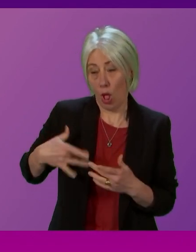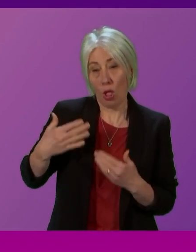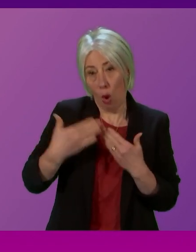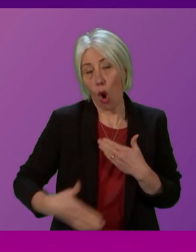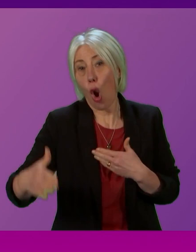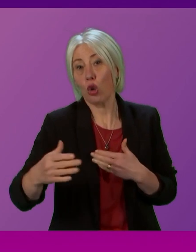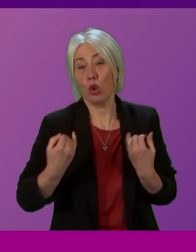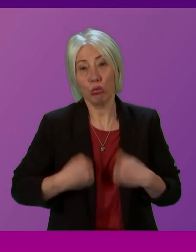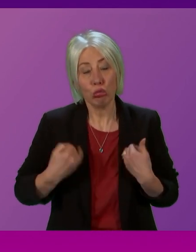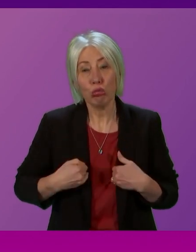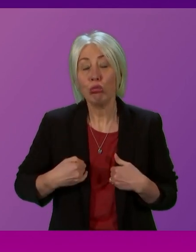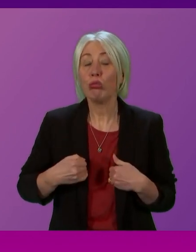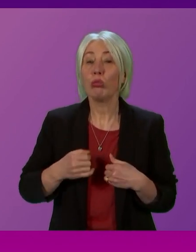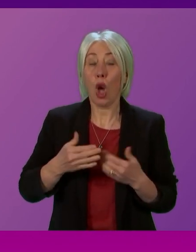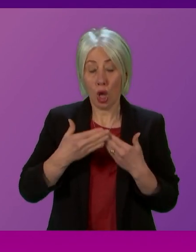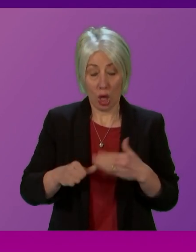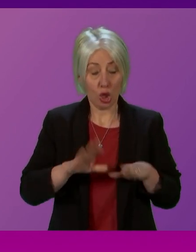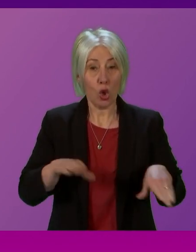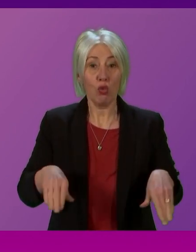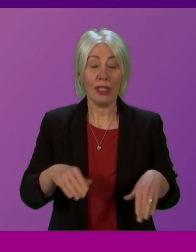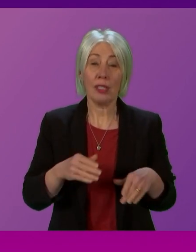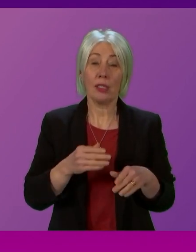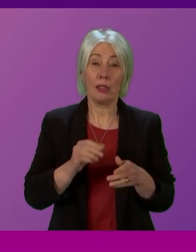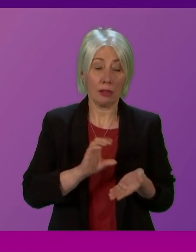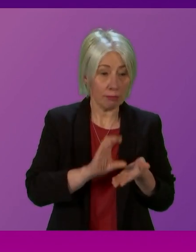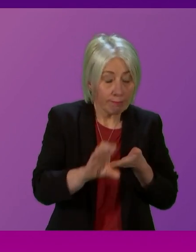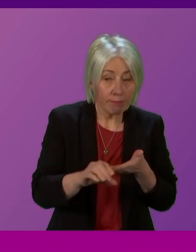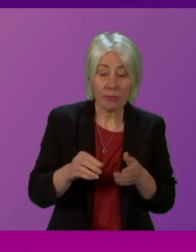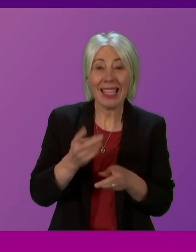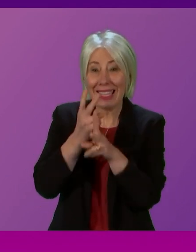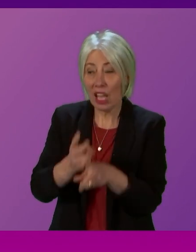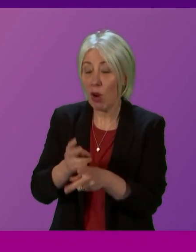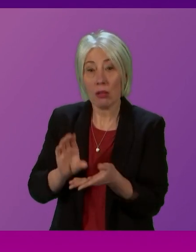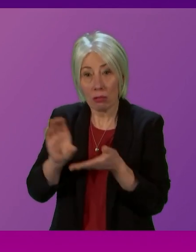The child winter heating assistance and carers allowance supplement provide financial support